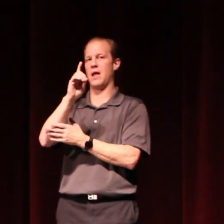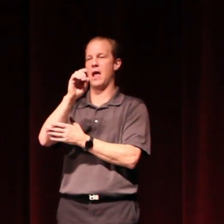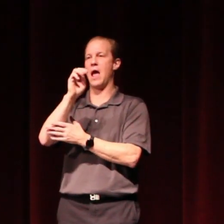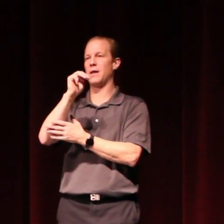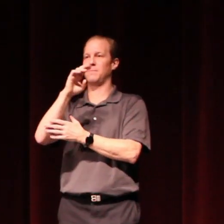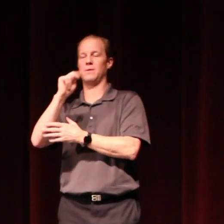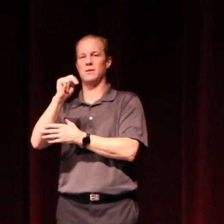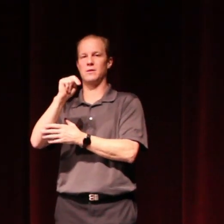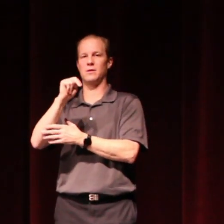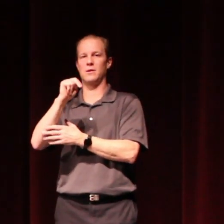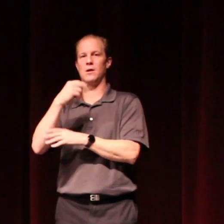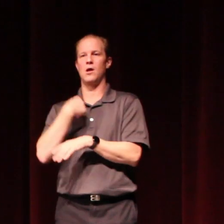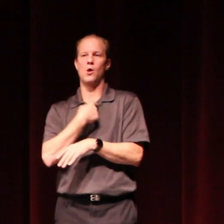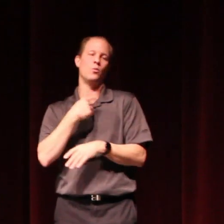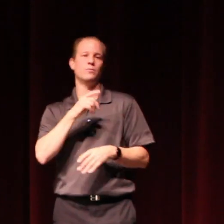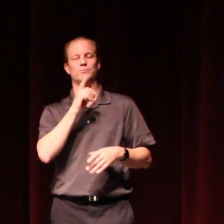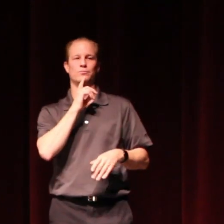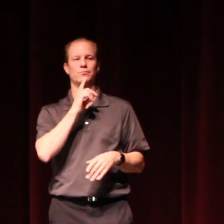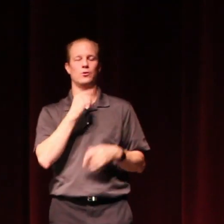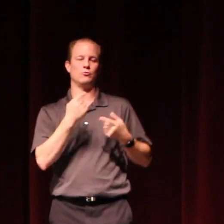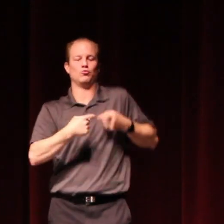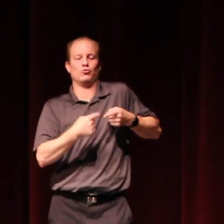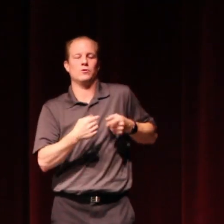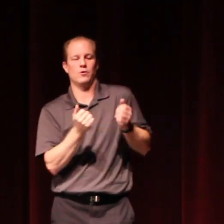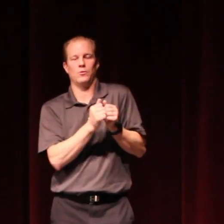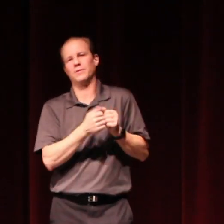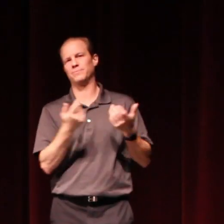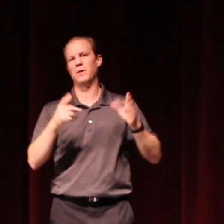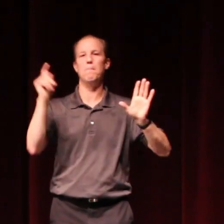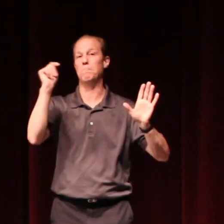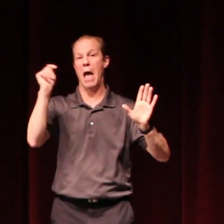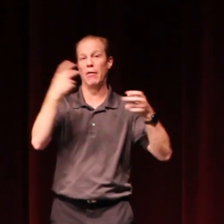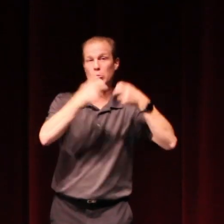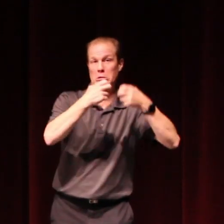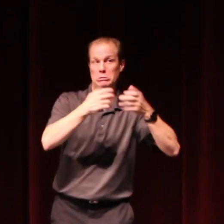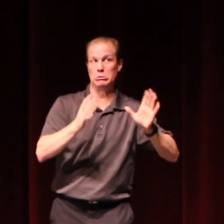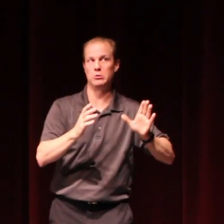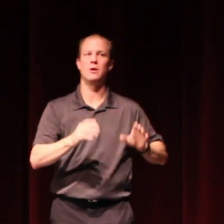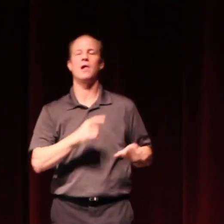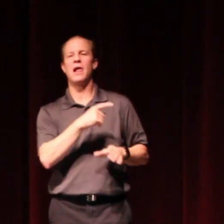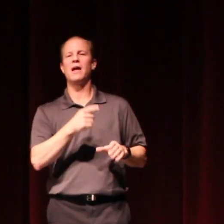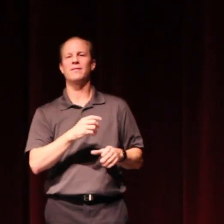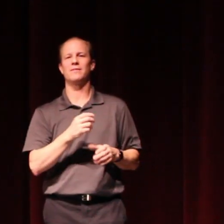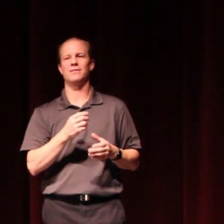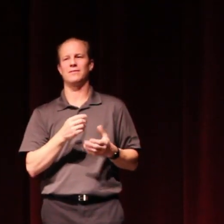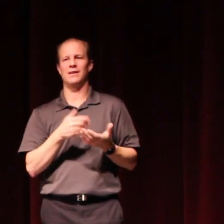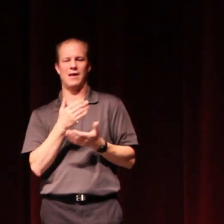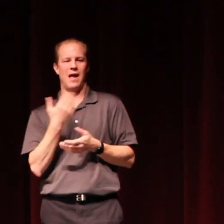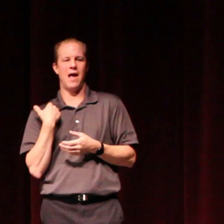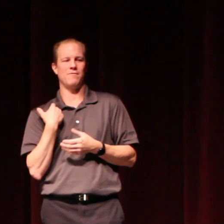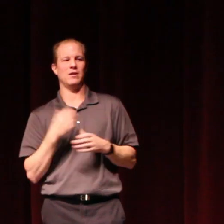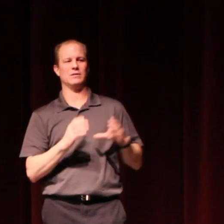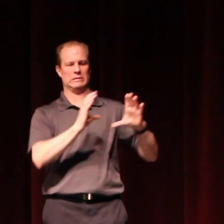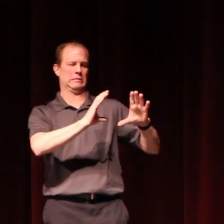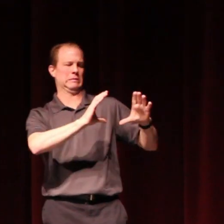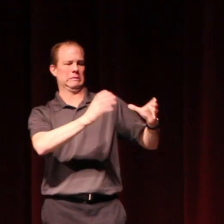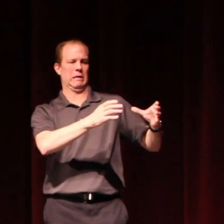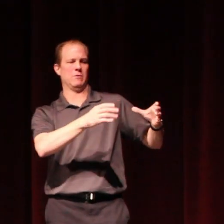the bathroom issue, and they come up with a containment plan for it, at best. You know,